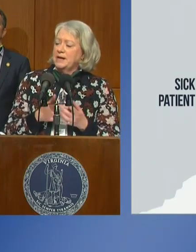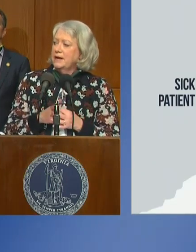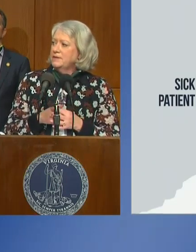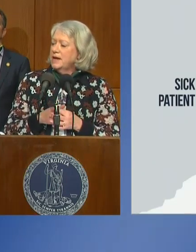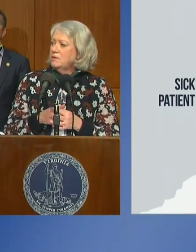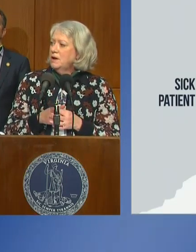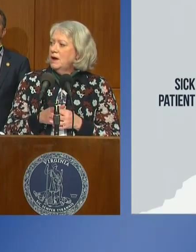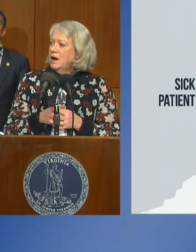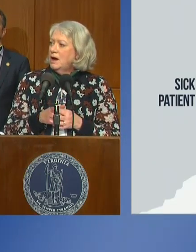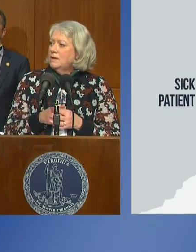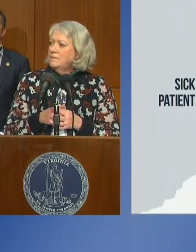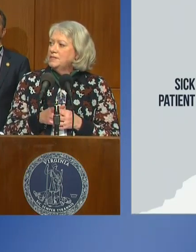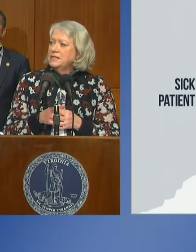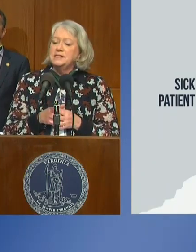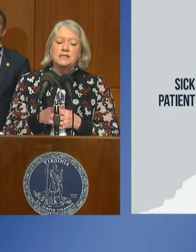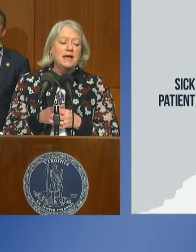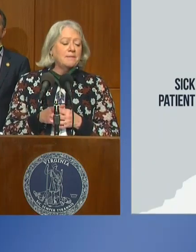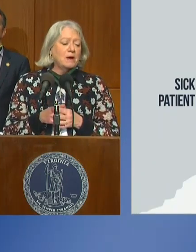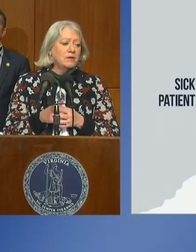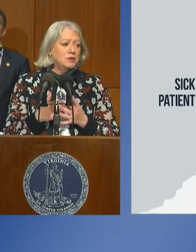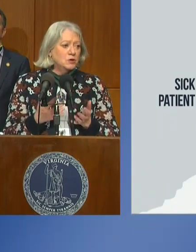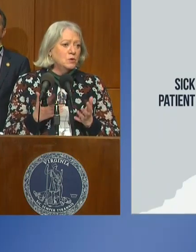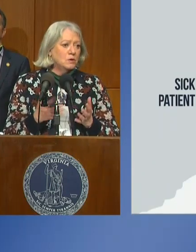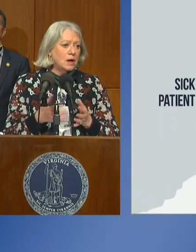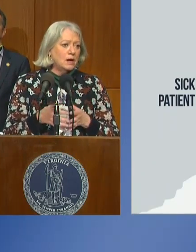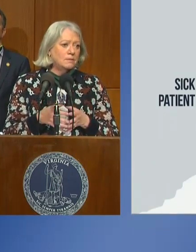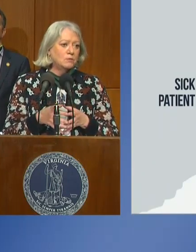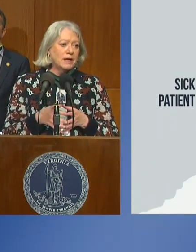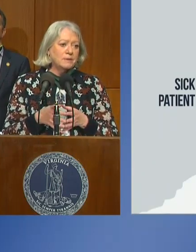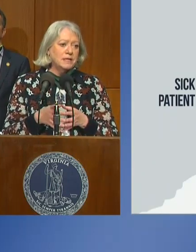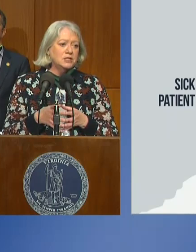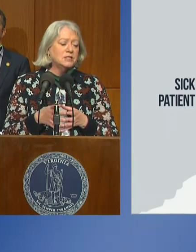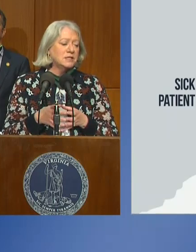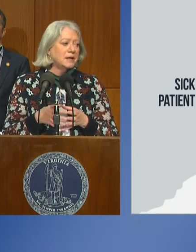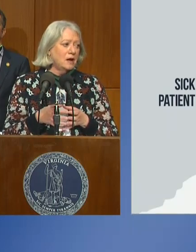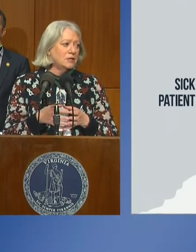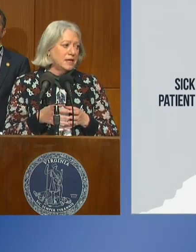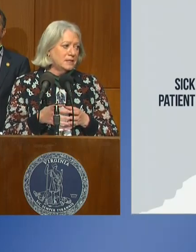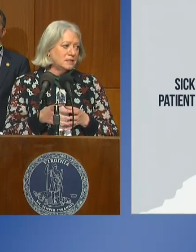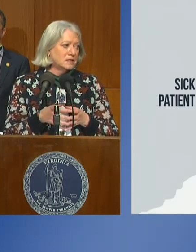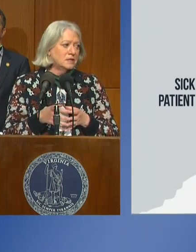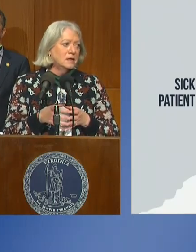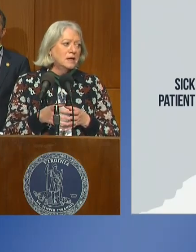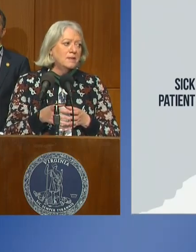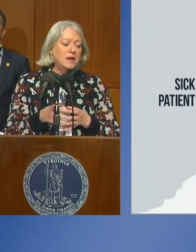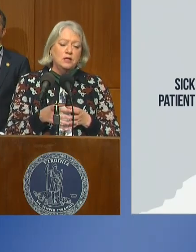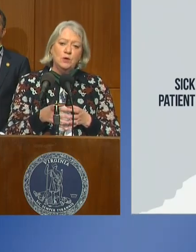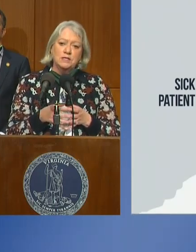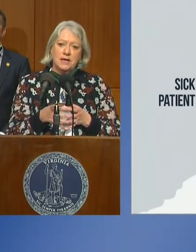MAKE SURE THAT ARE. NO A- IT